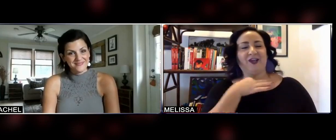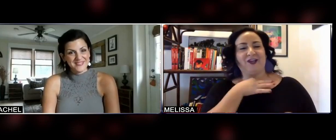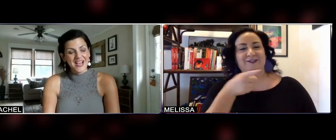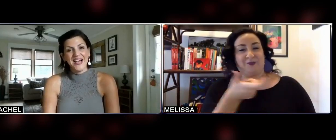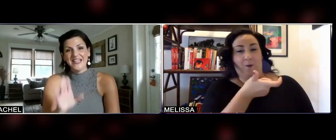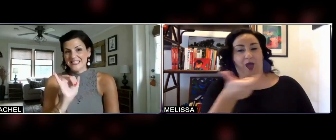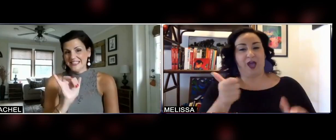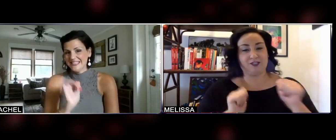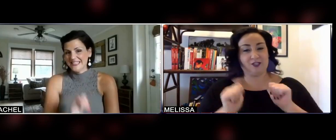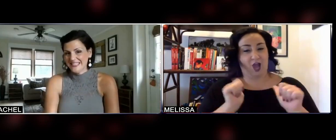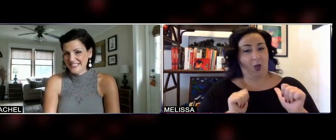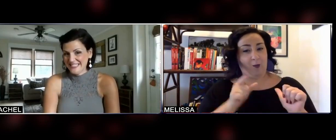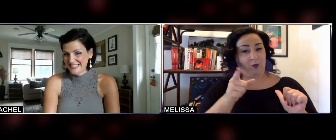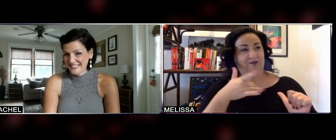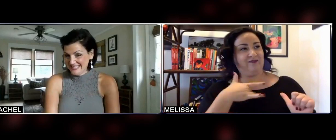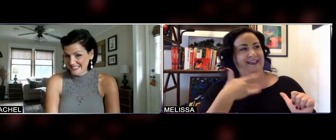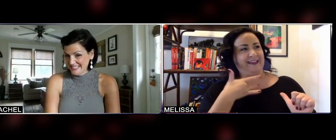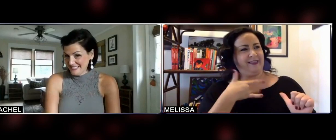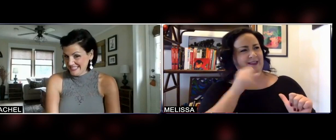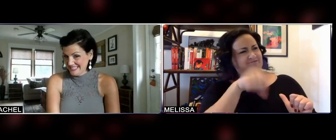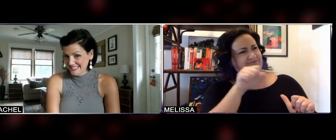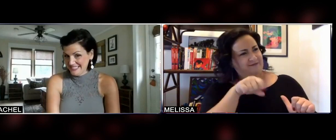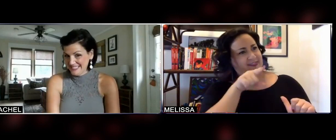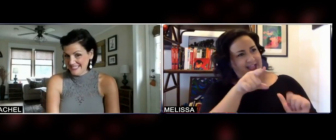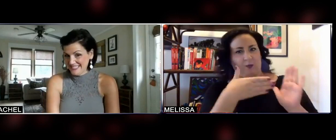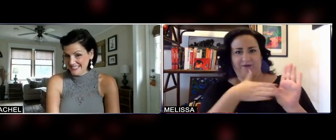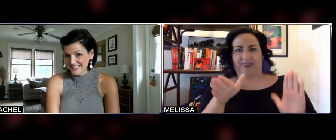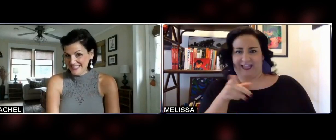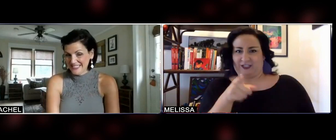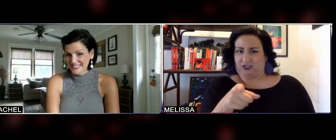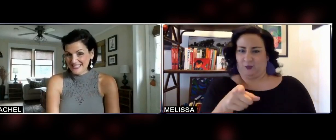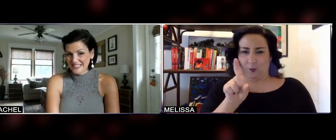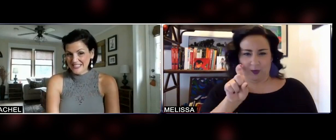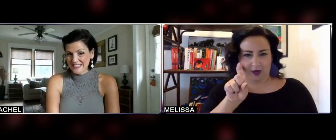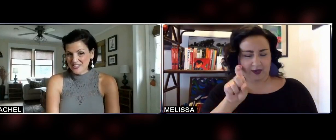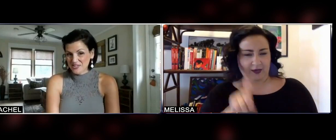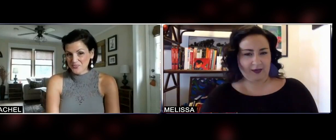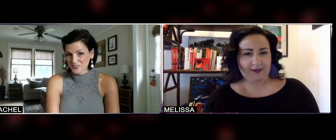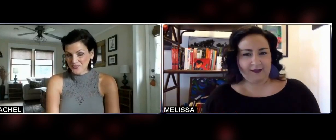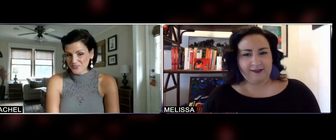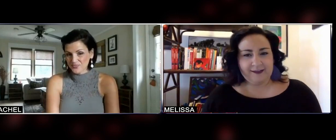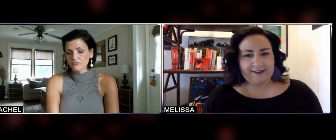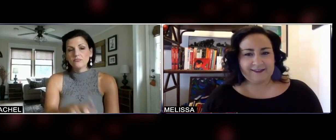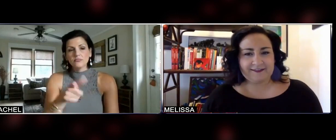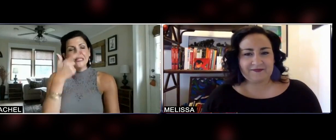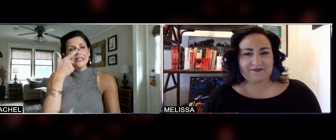I'm curious if you've watched the show and do you think it is an adequate reflection of who you are?